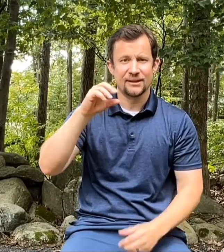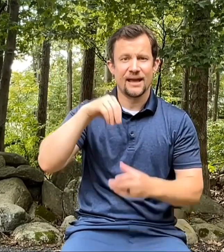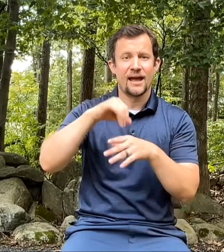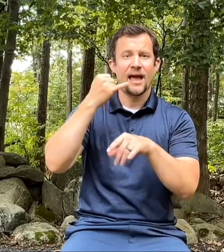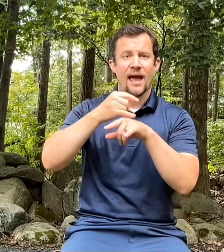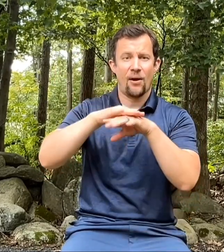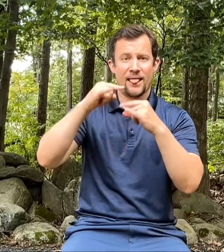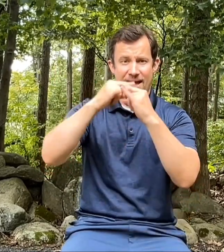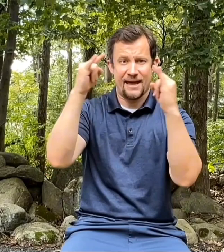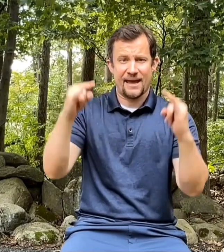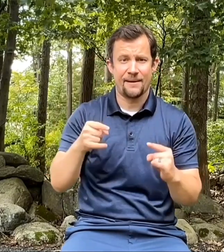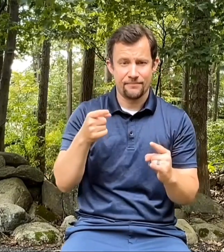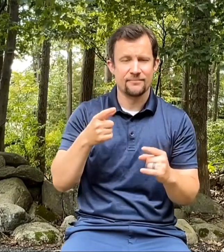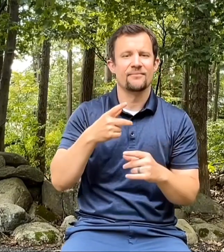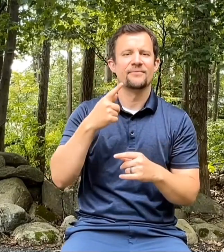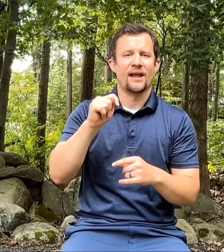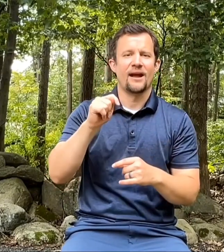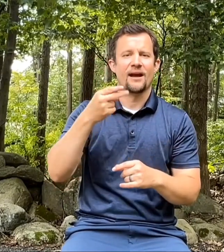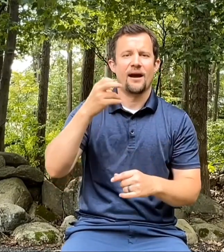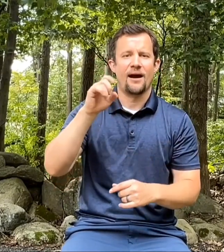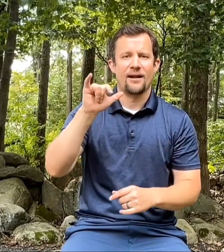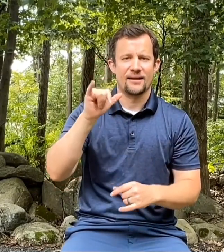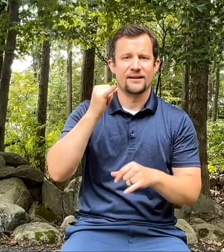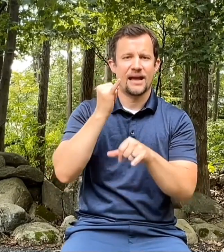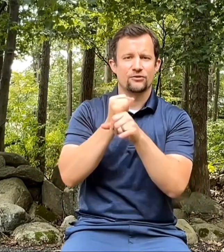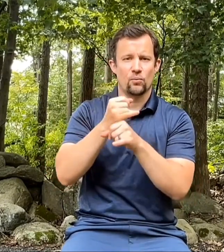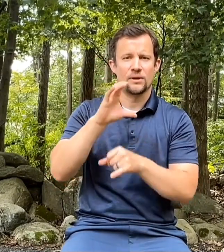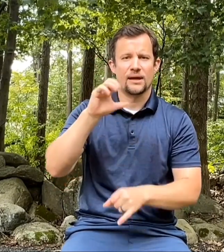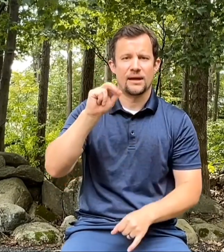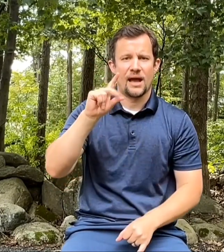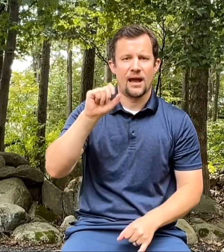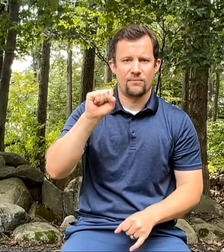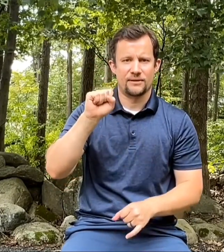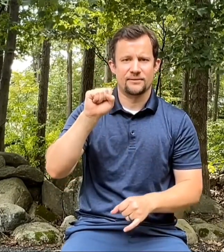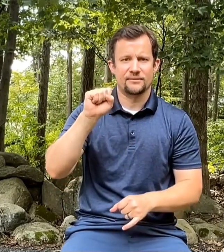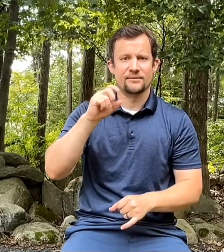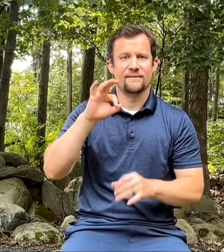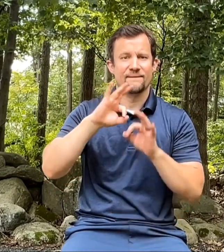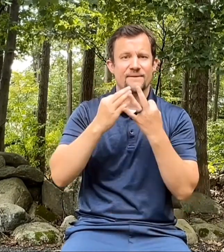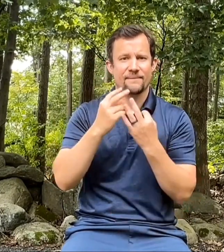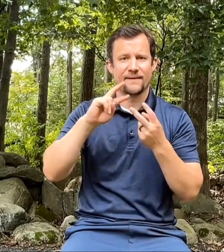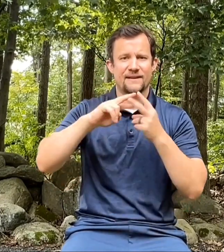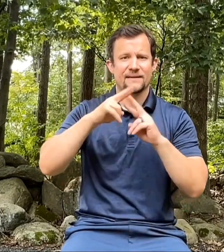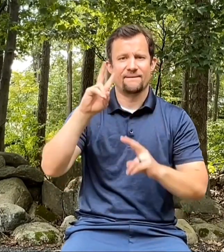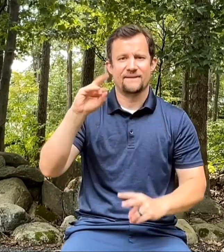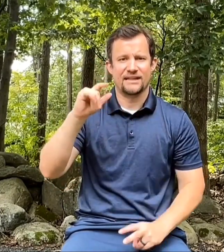at The Holley Institute’s Carl Family Village.